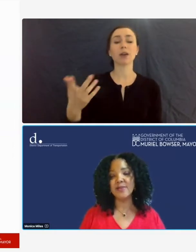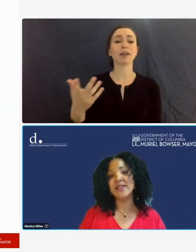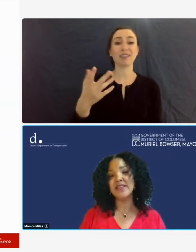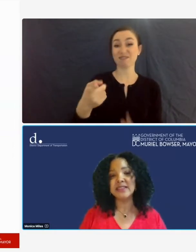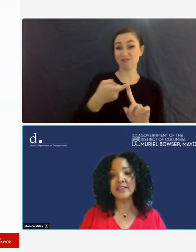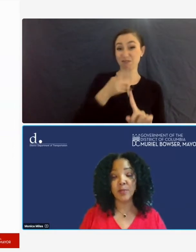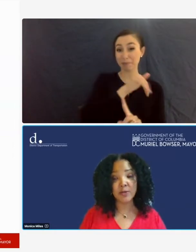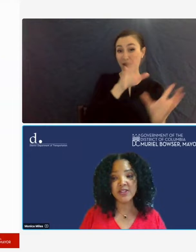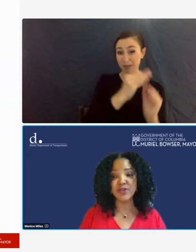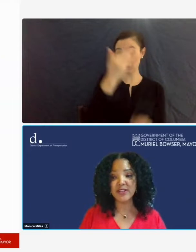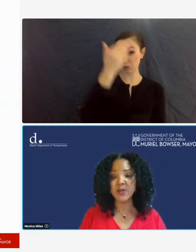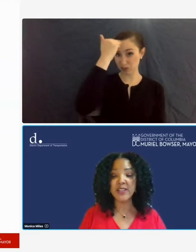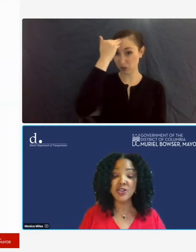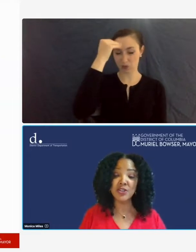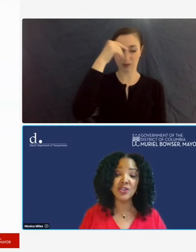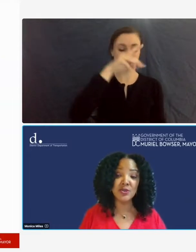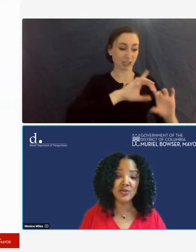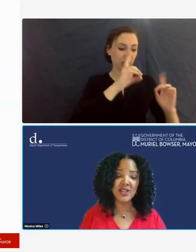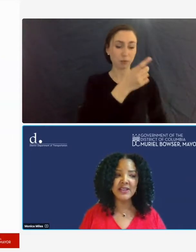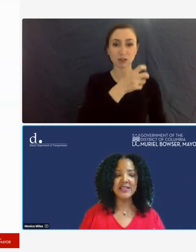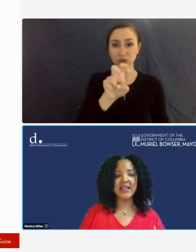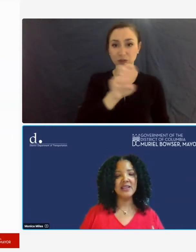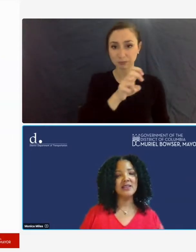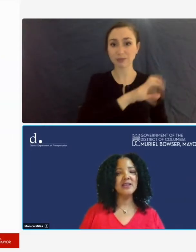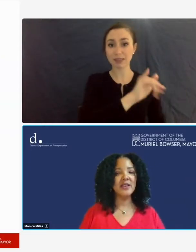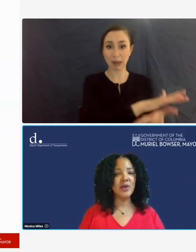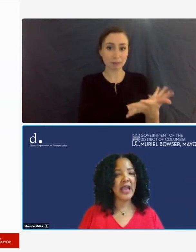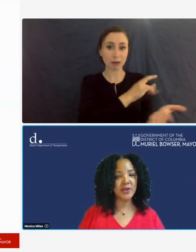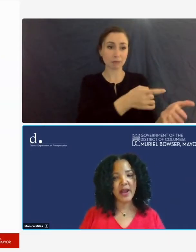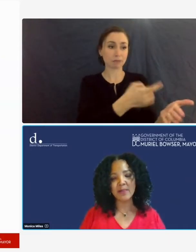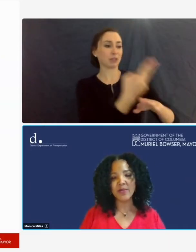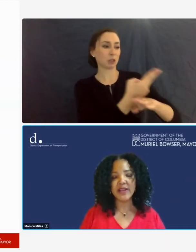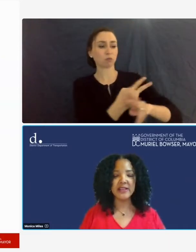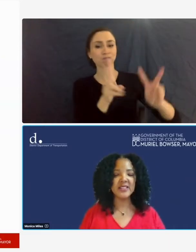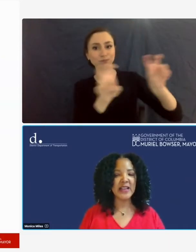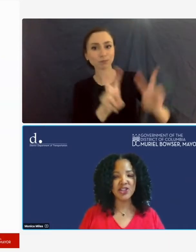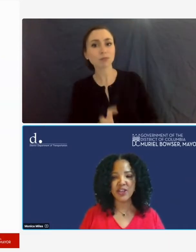that departments of transportation use to kind of look at how you're operating spot check your